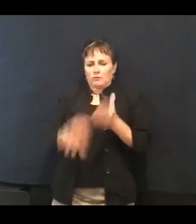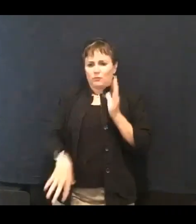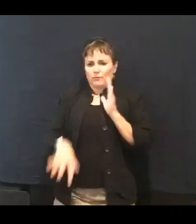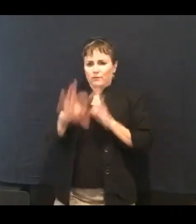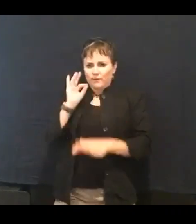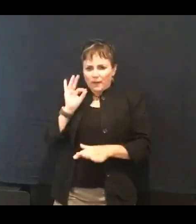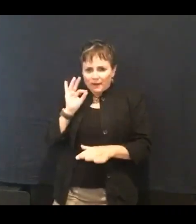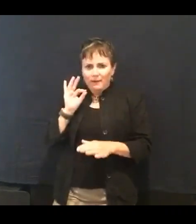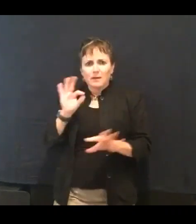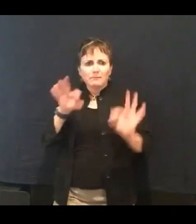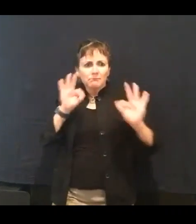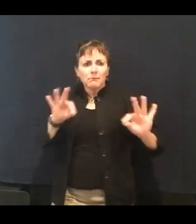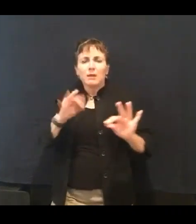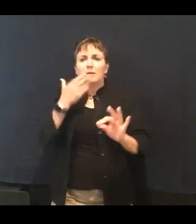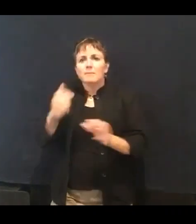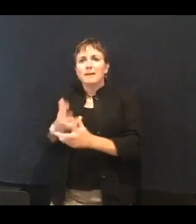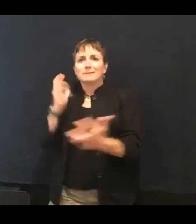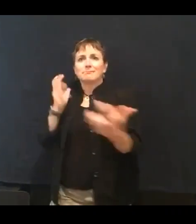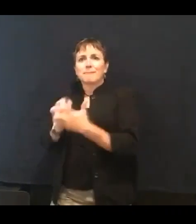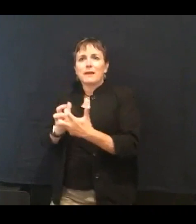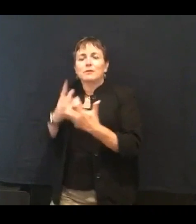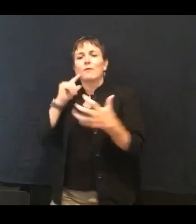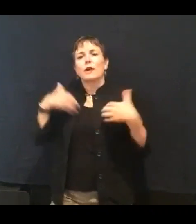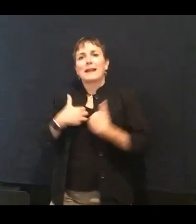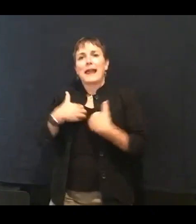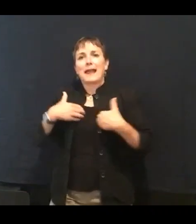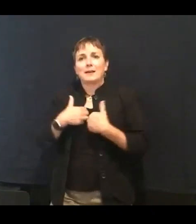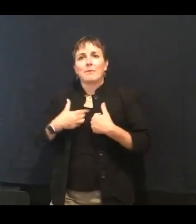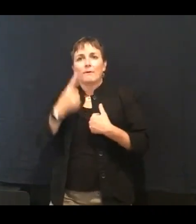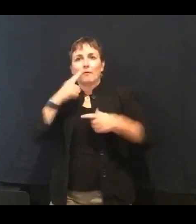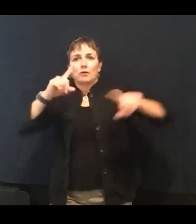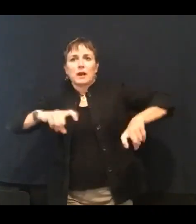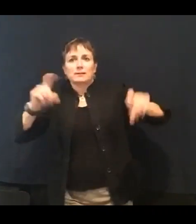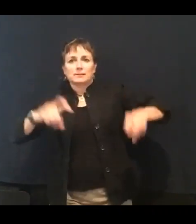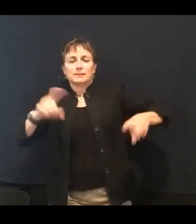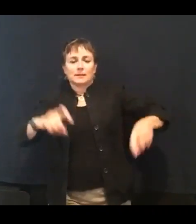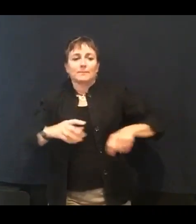animal candidate with the visual phenotype. In addition, gene